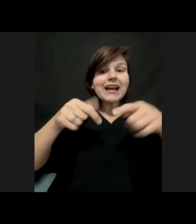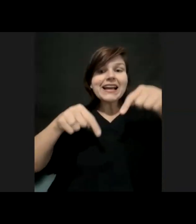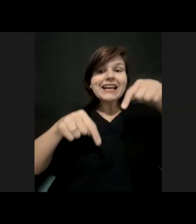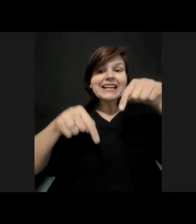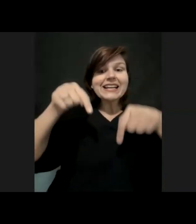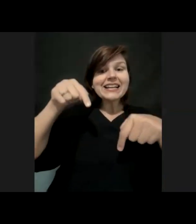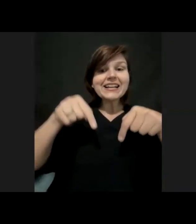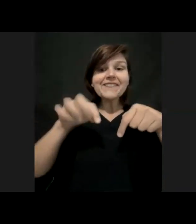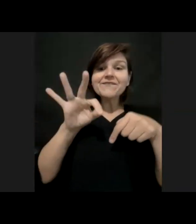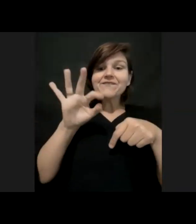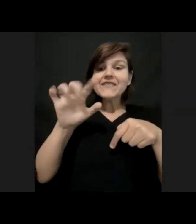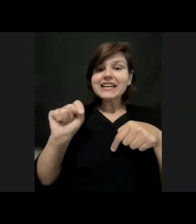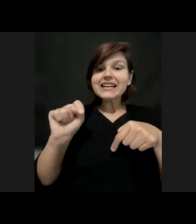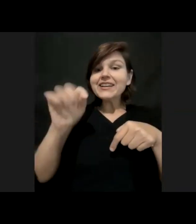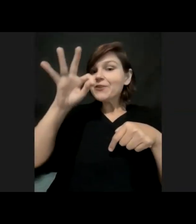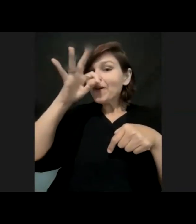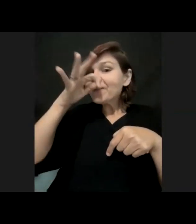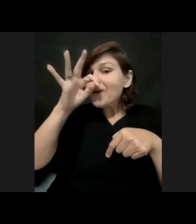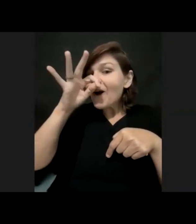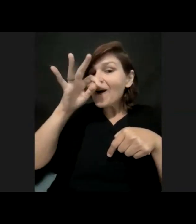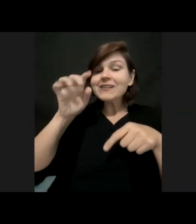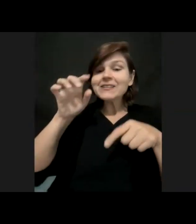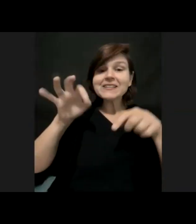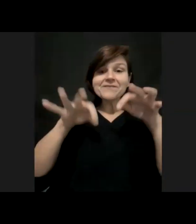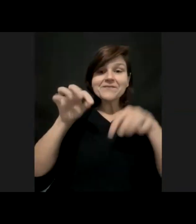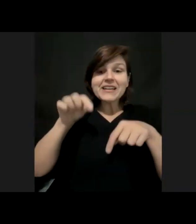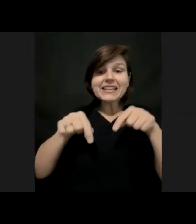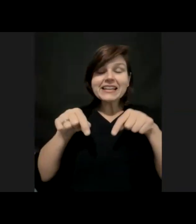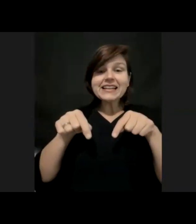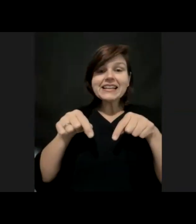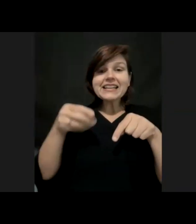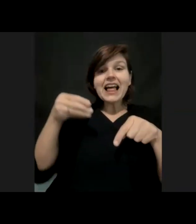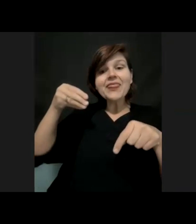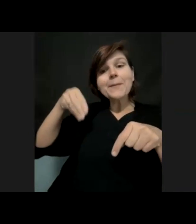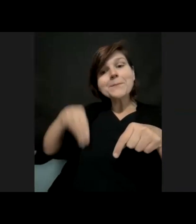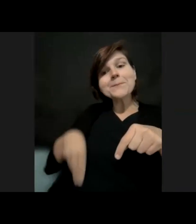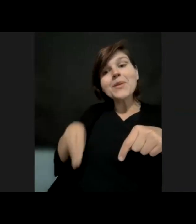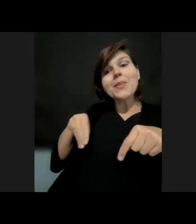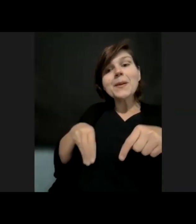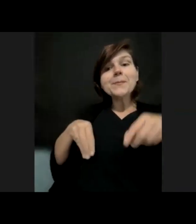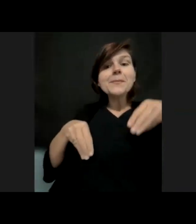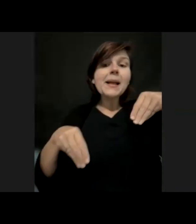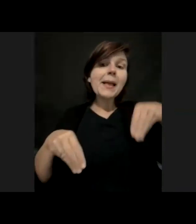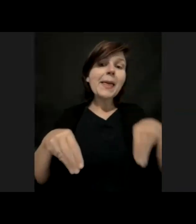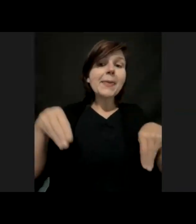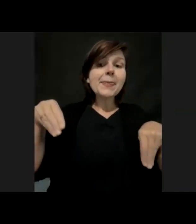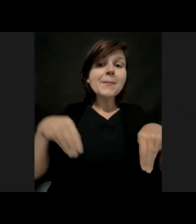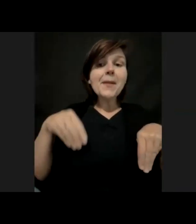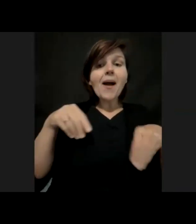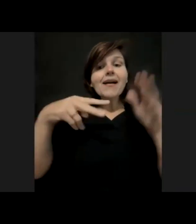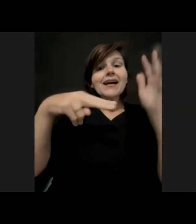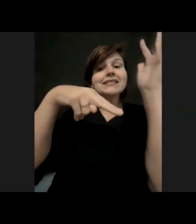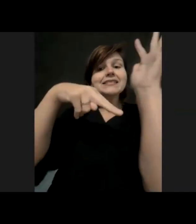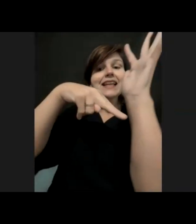They put the socks into their pockets and climbed back down the tree.